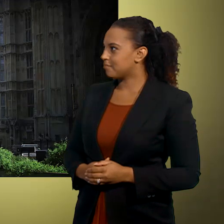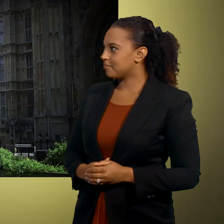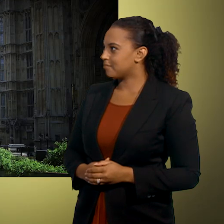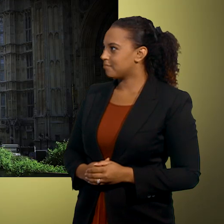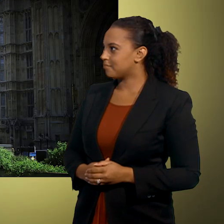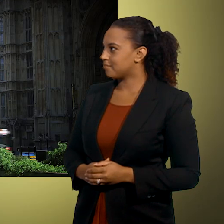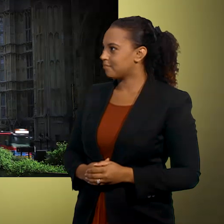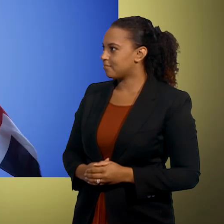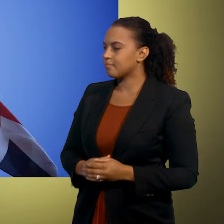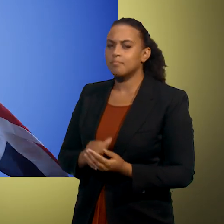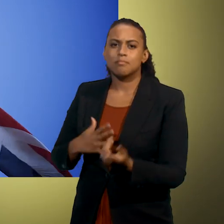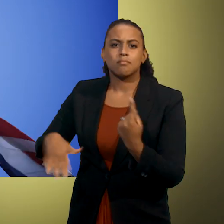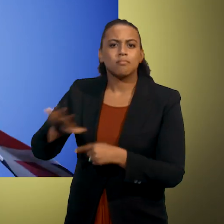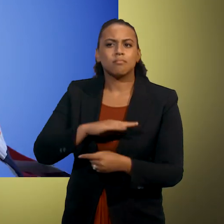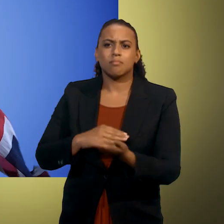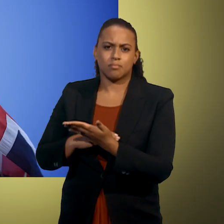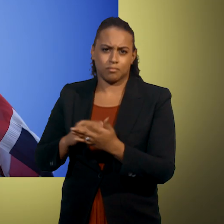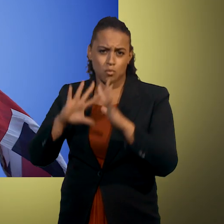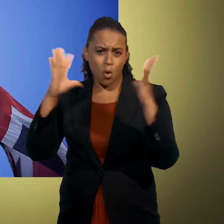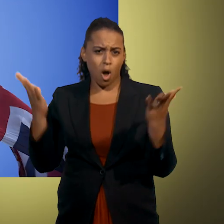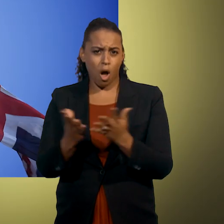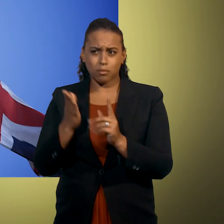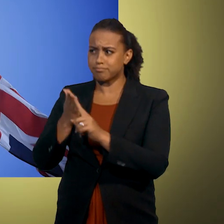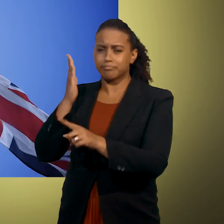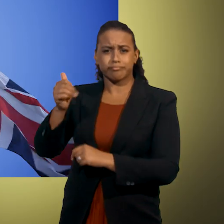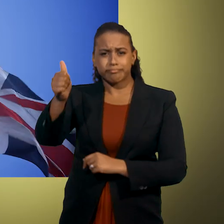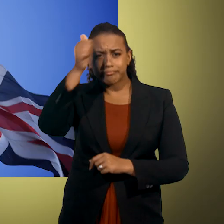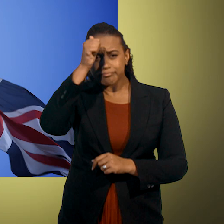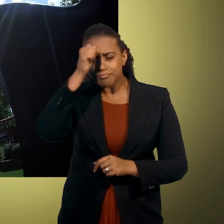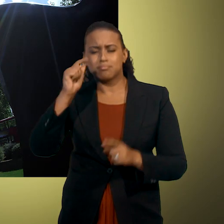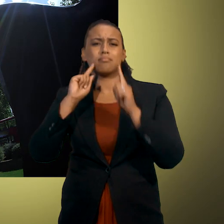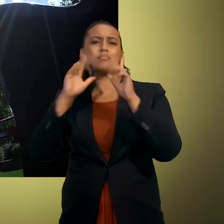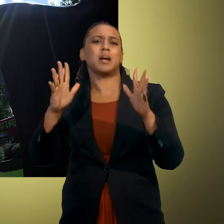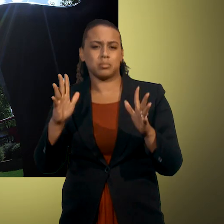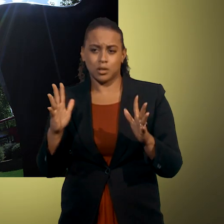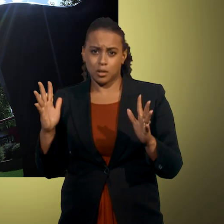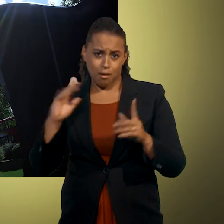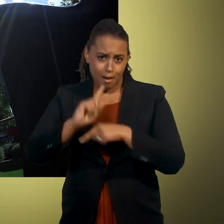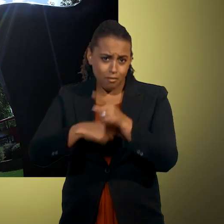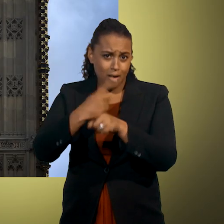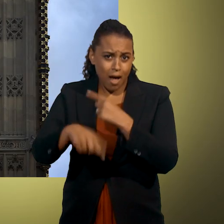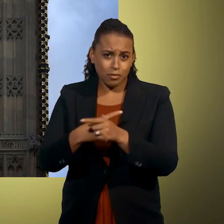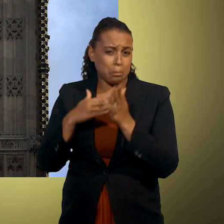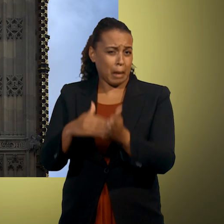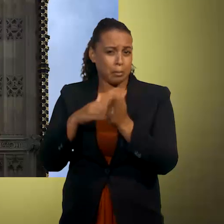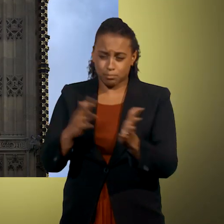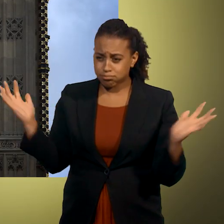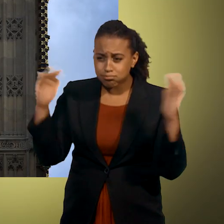The Palace of Westminster is one of the most iconic landmarks in the world, attracting more than a million visitors a year.